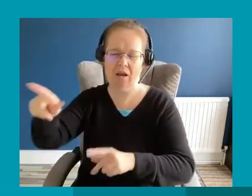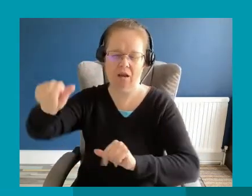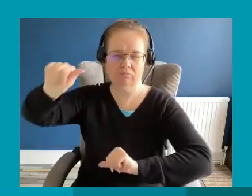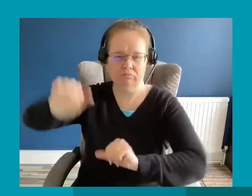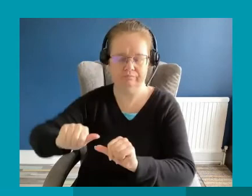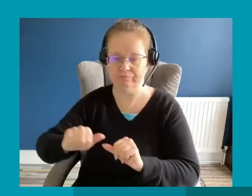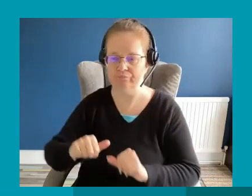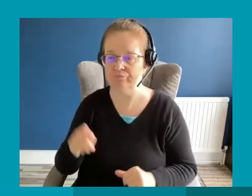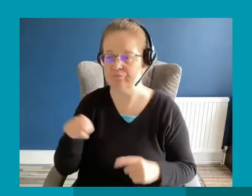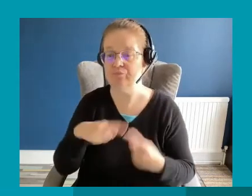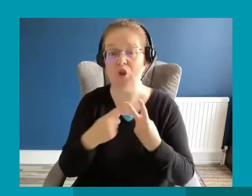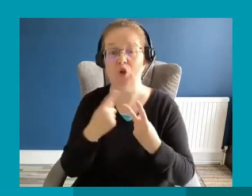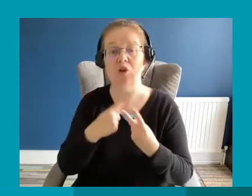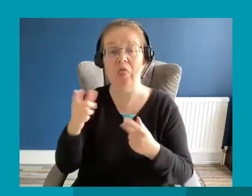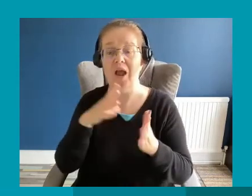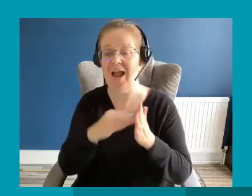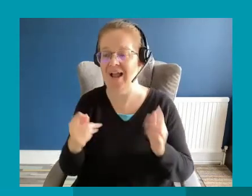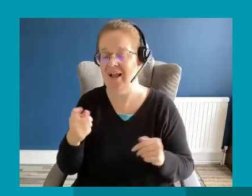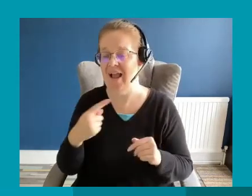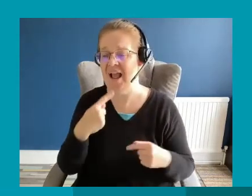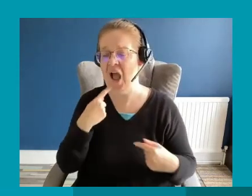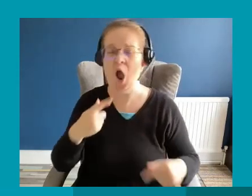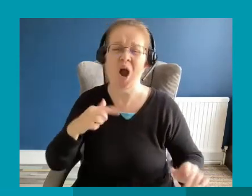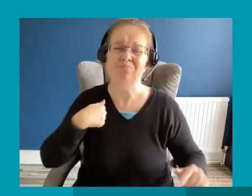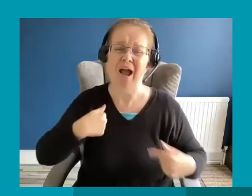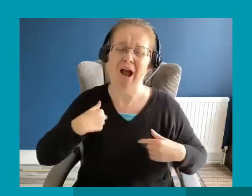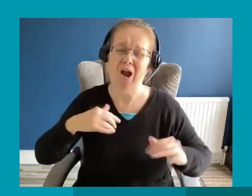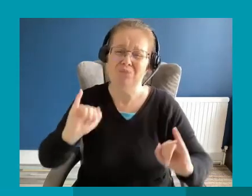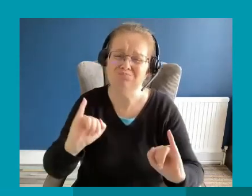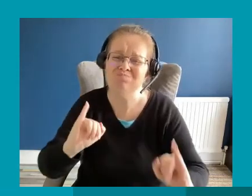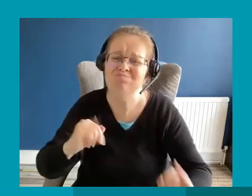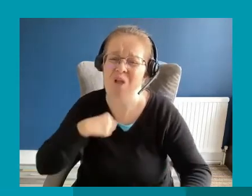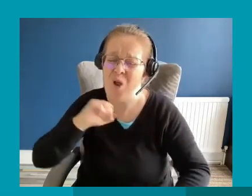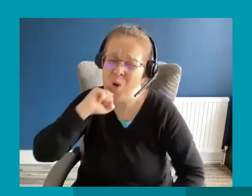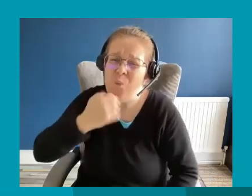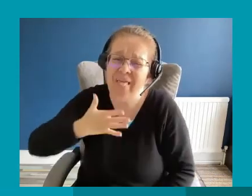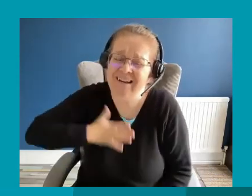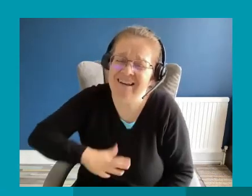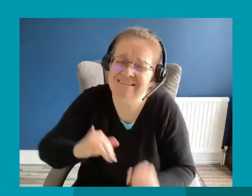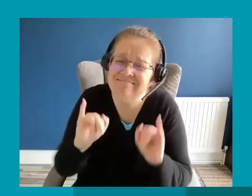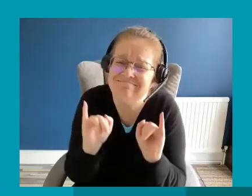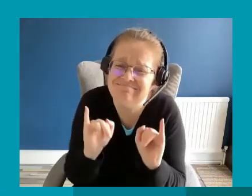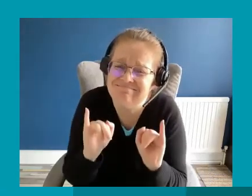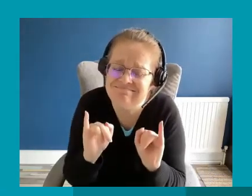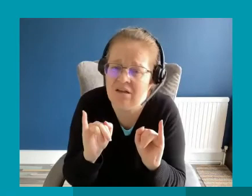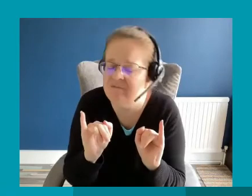Here's another example, avoid, I'm afraid I'm going to need, why not rephrase it with my.. highlight